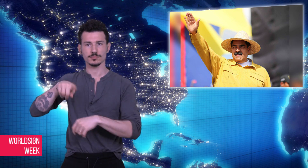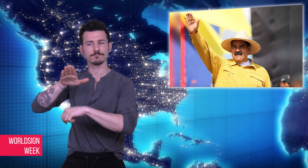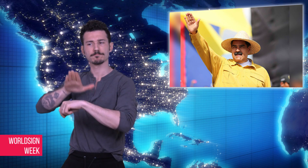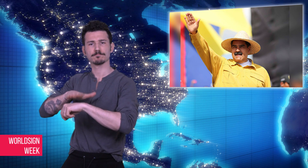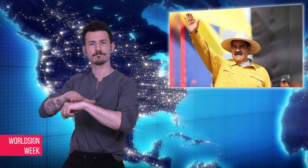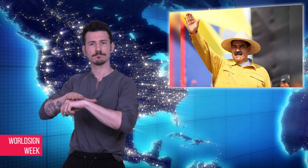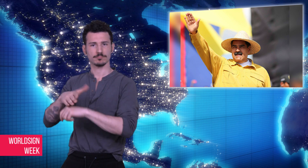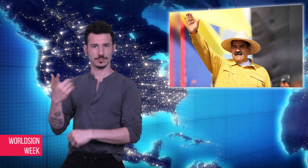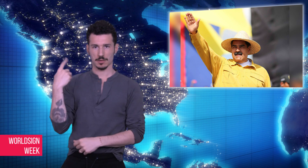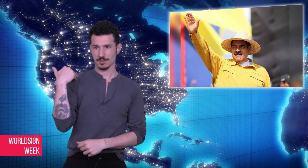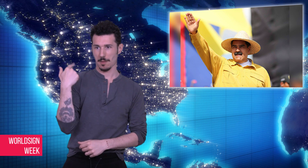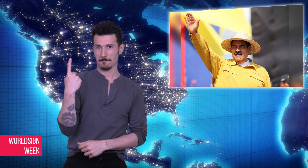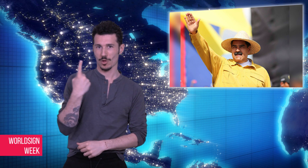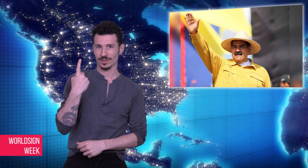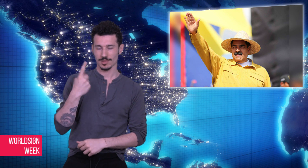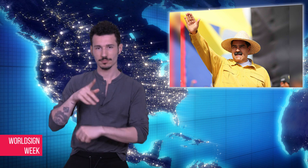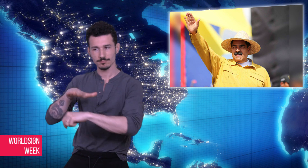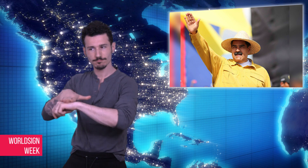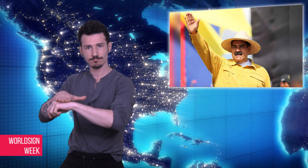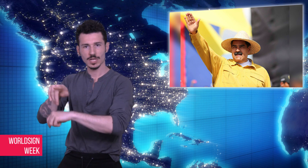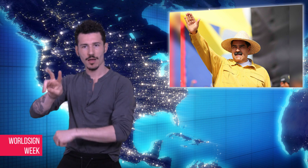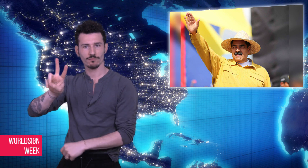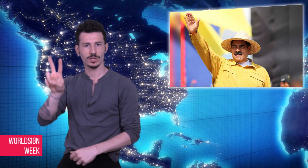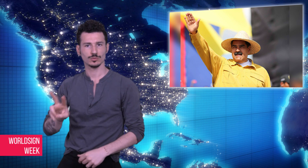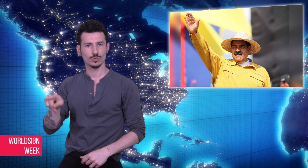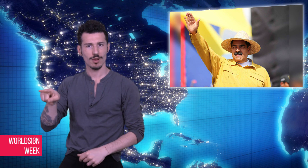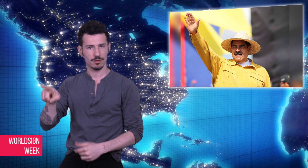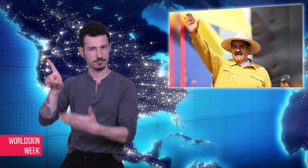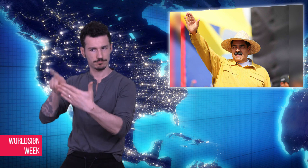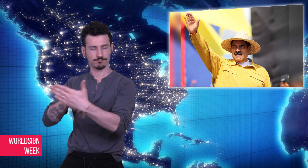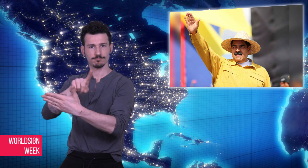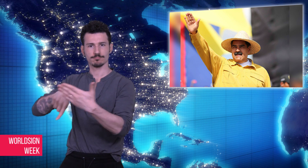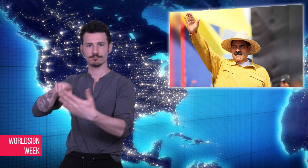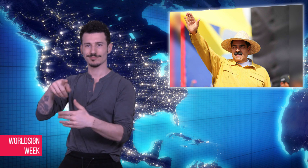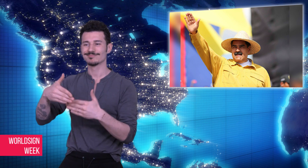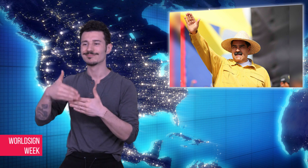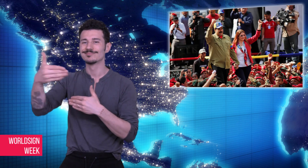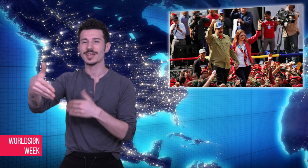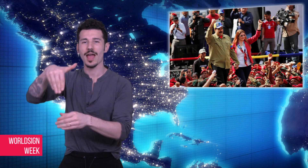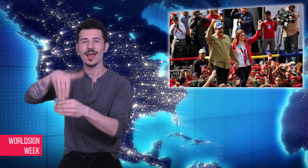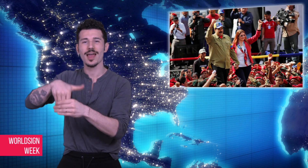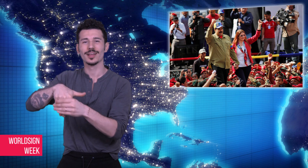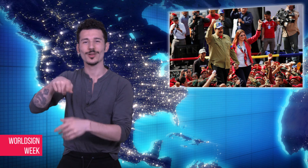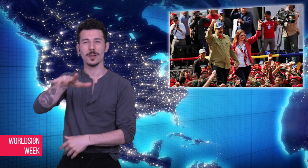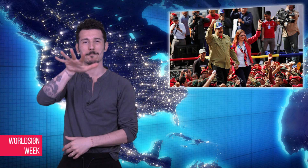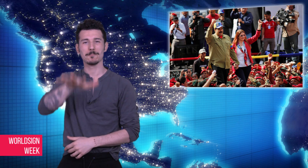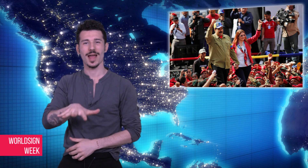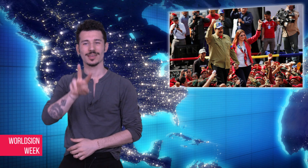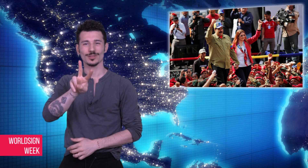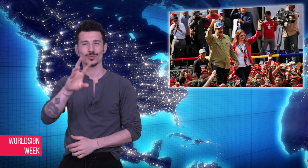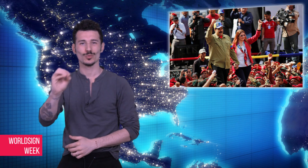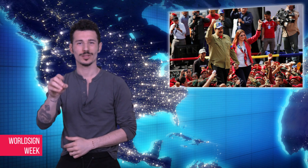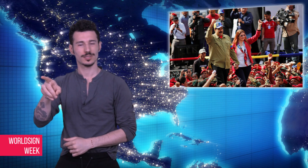upcoming May 20th presidential election. The group said the election